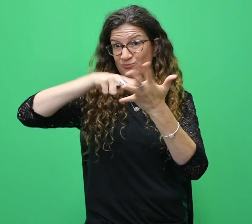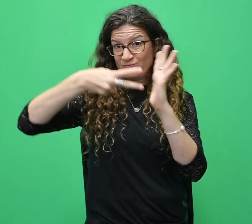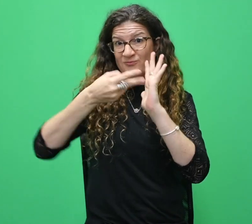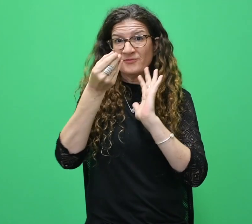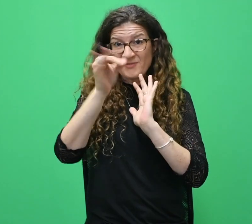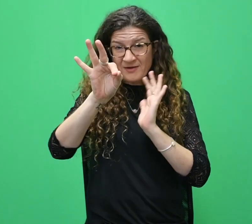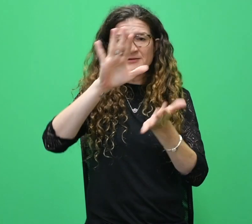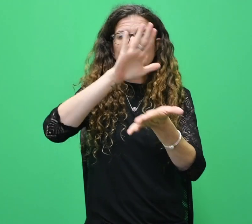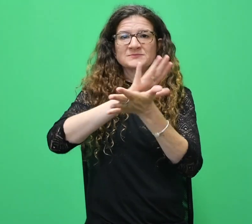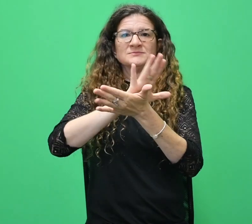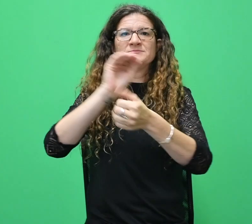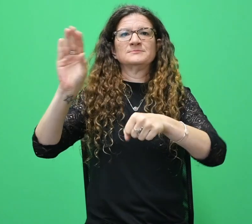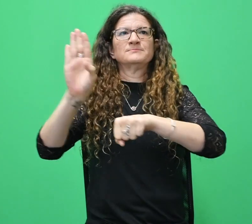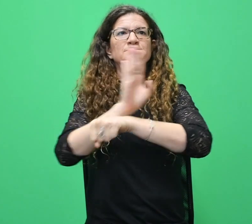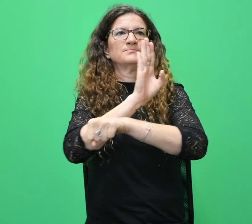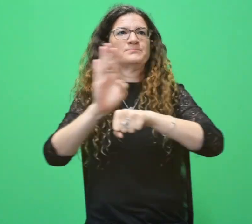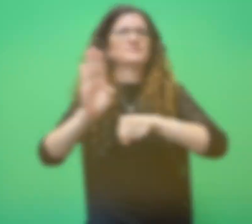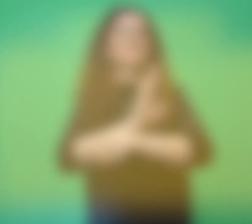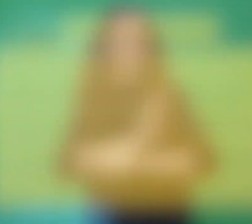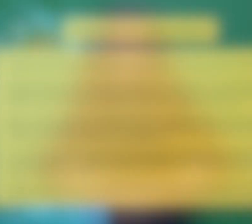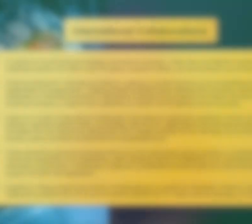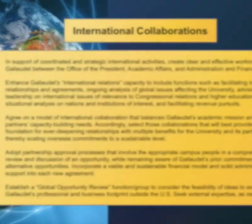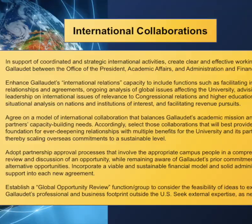the purpose of academia and business.